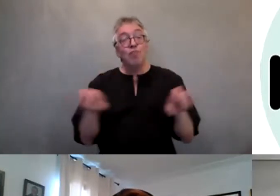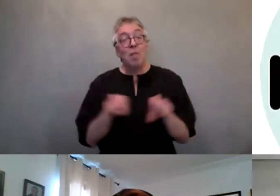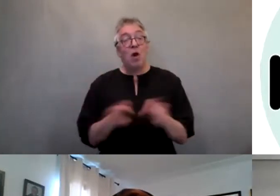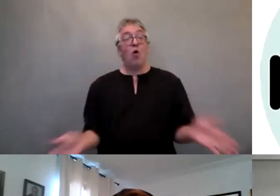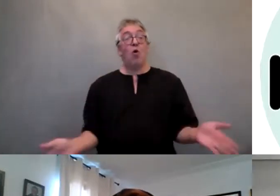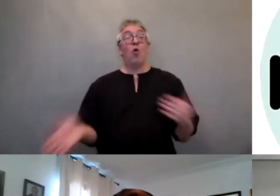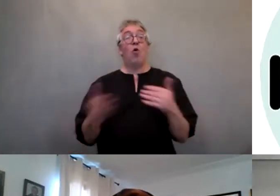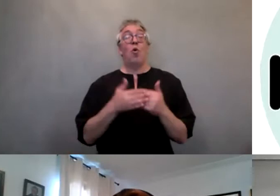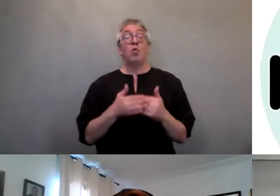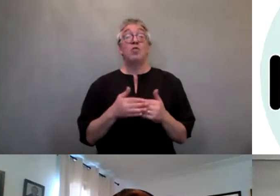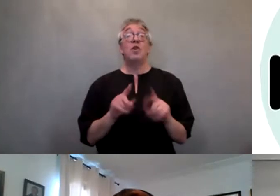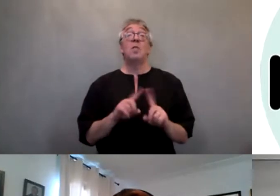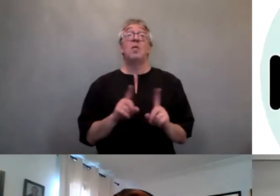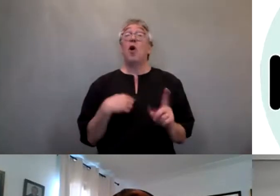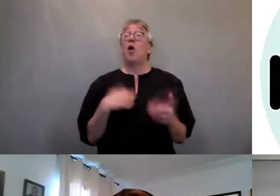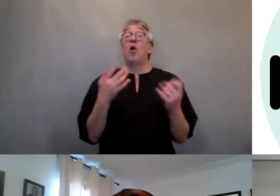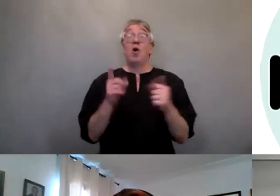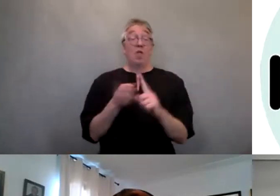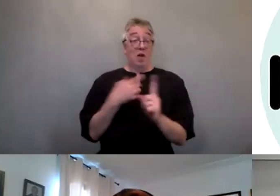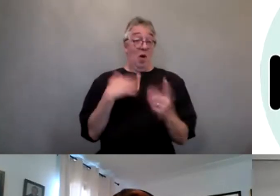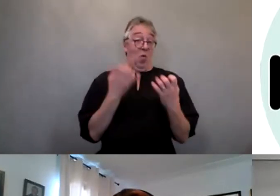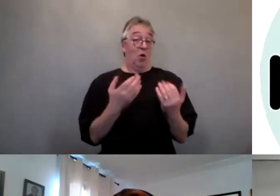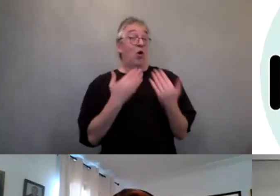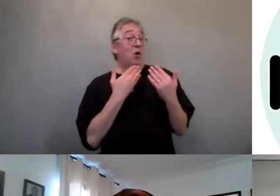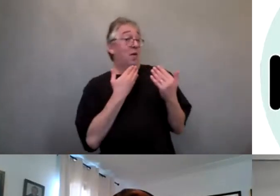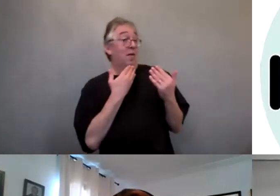. We have to close this webinar